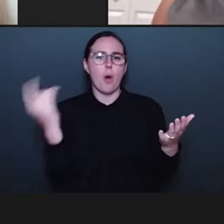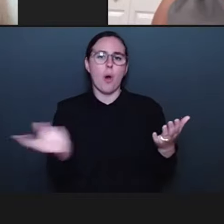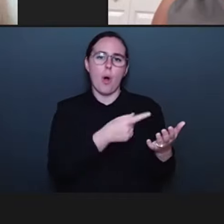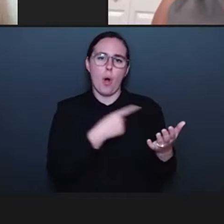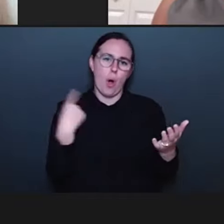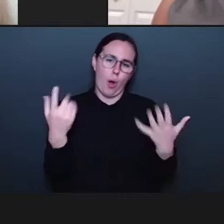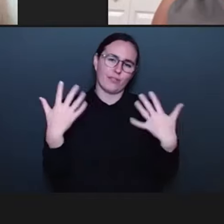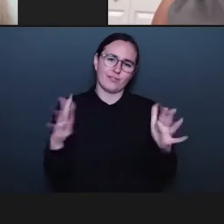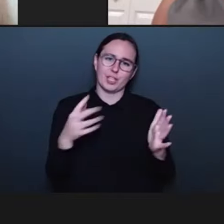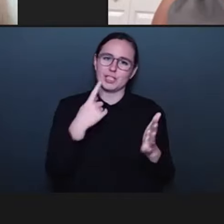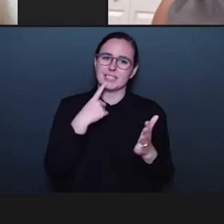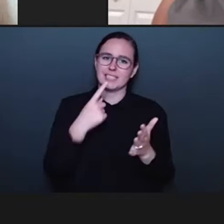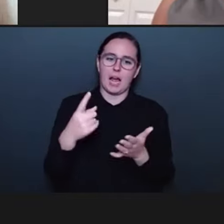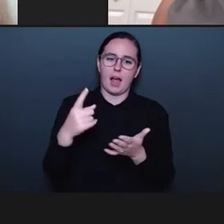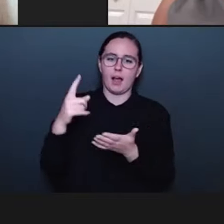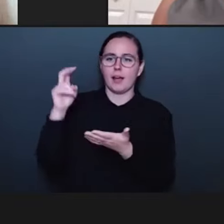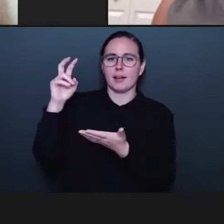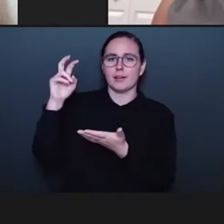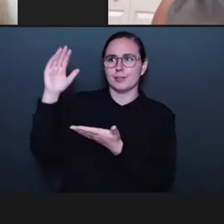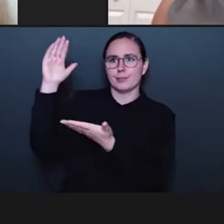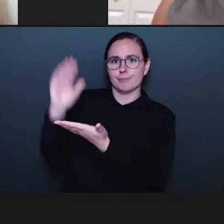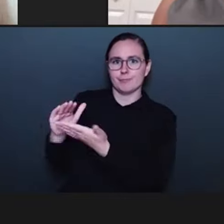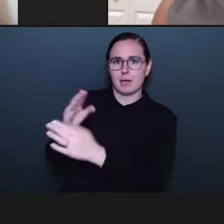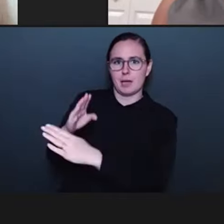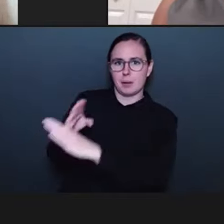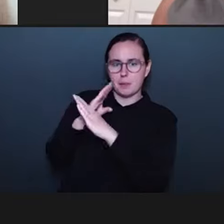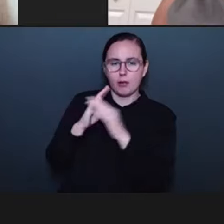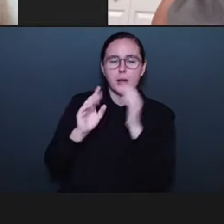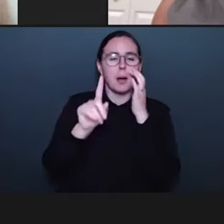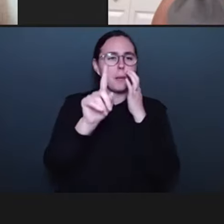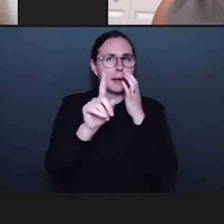I know Louise would have mentioned that diaspora and so on, but private sector has a critical role,